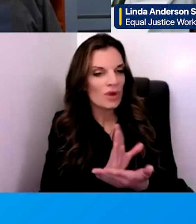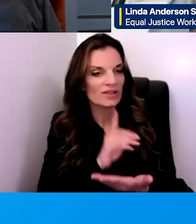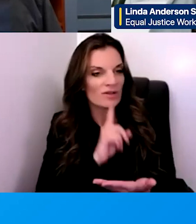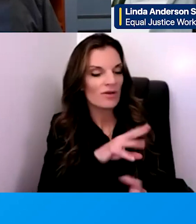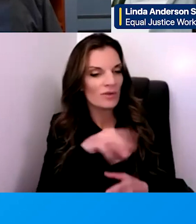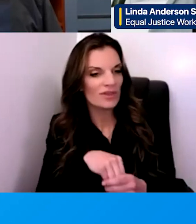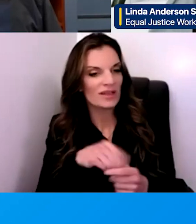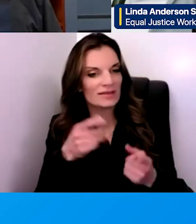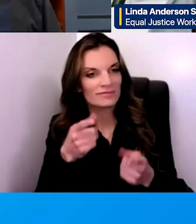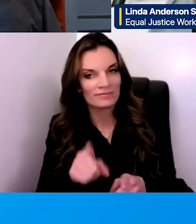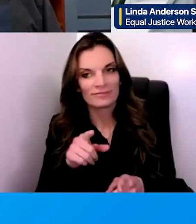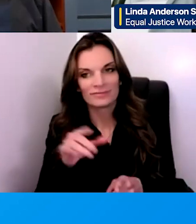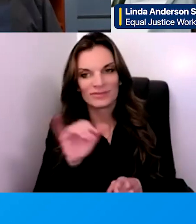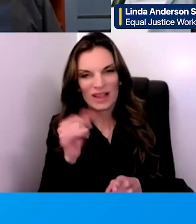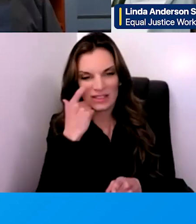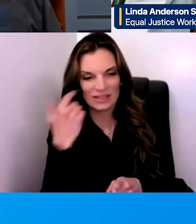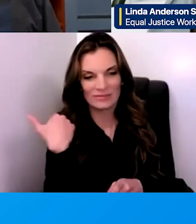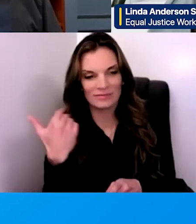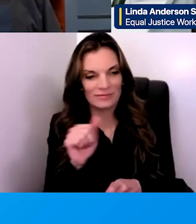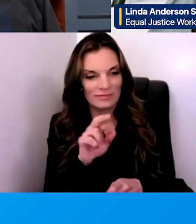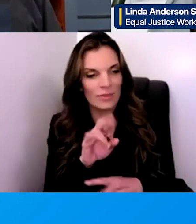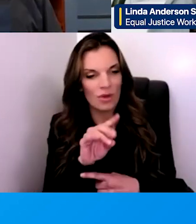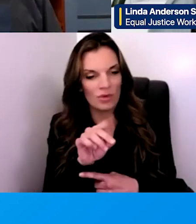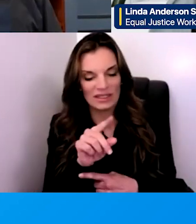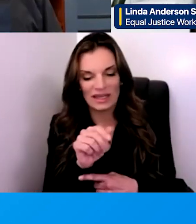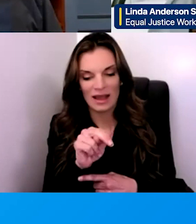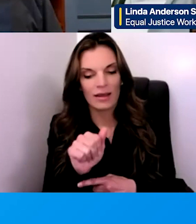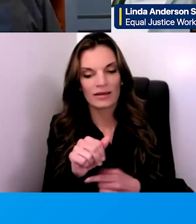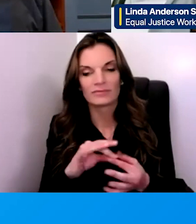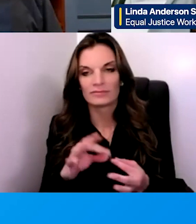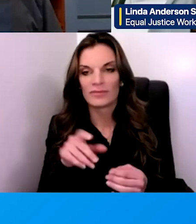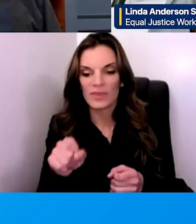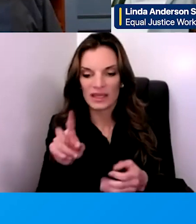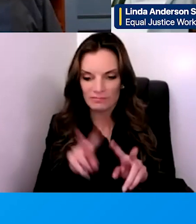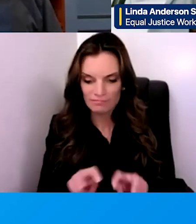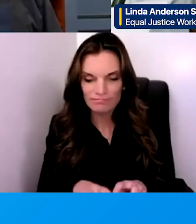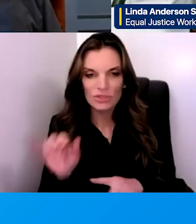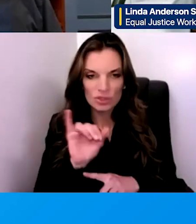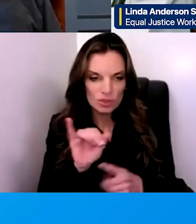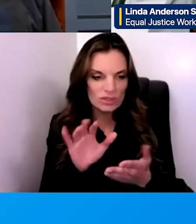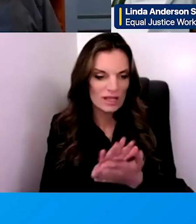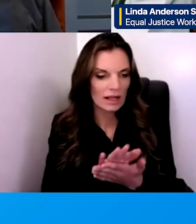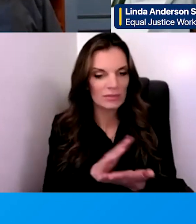a disaster like Ariadna just mentioned. They can review insurance documents and leases and property deeds to ensure that